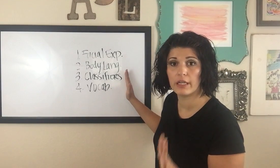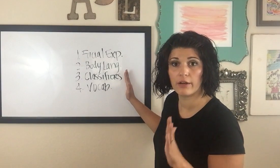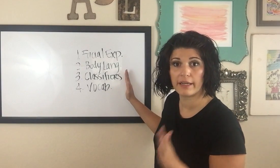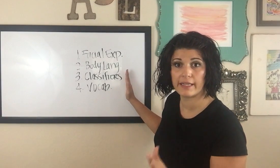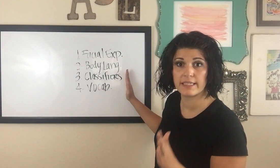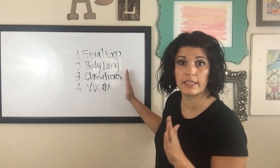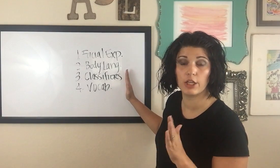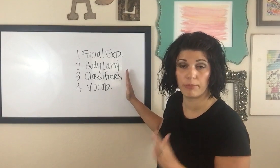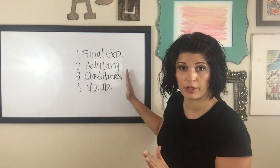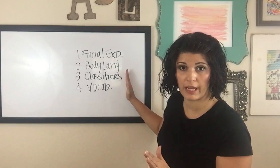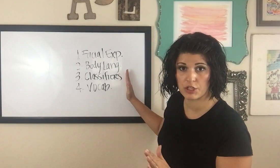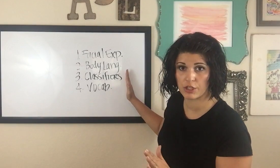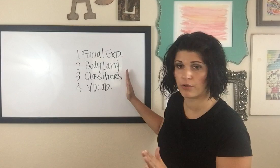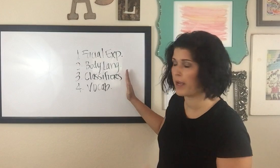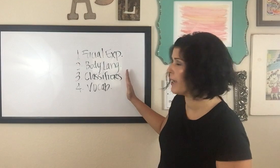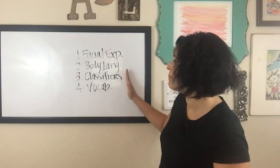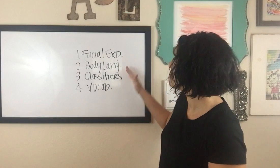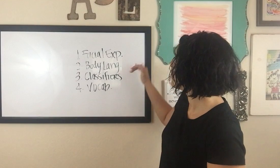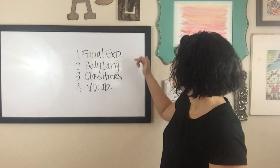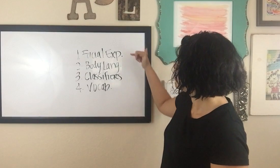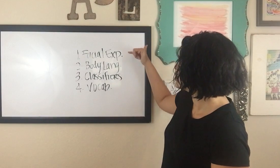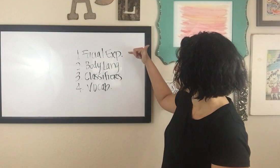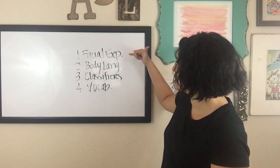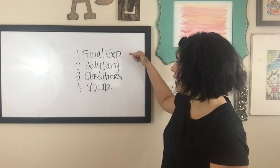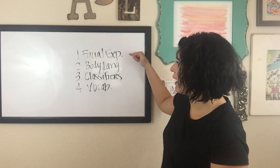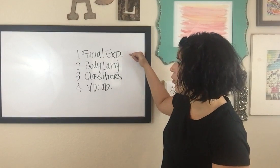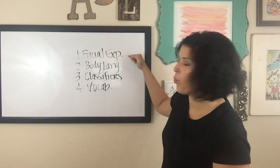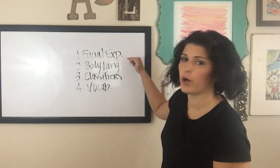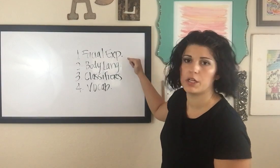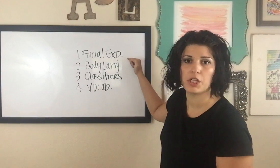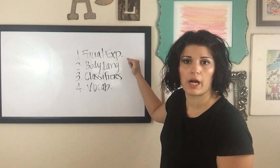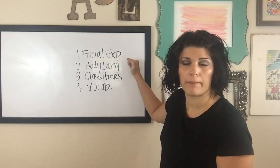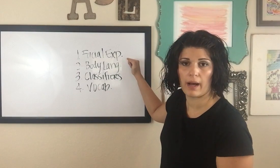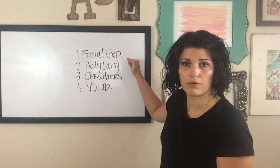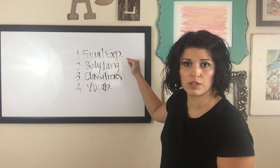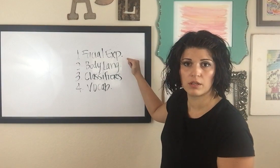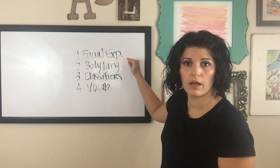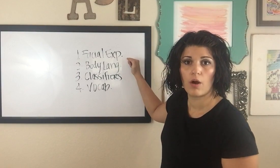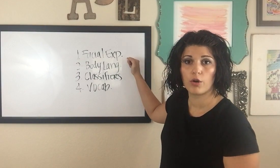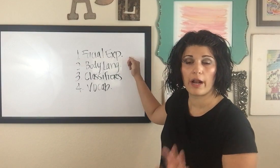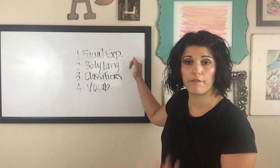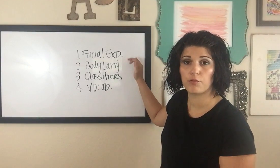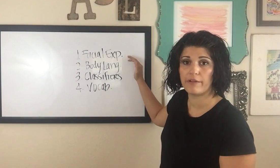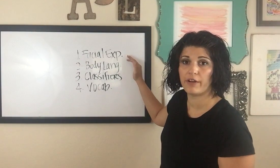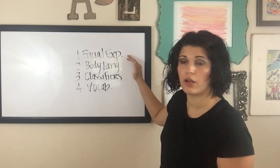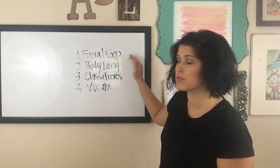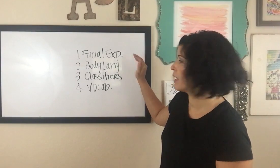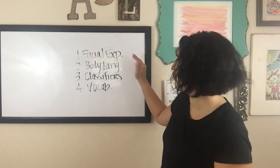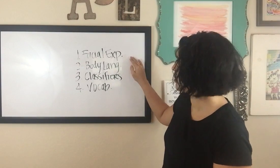clear, easy communication. Okay, so today we're gonna talk about, we're going to have three videos and I'm,